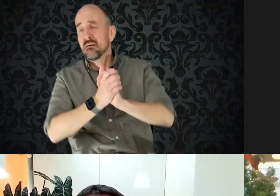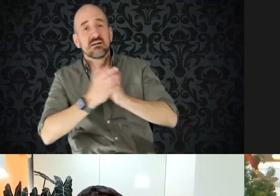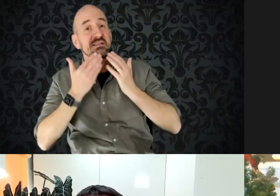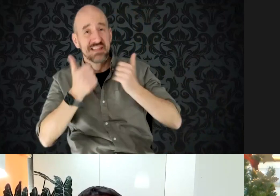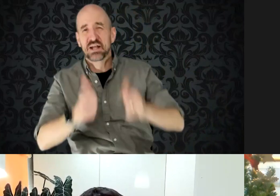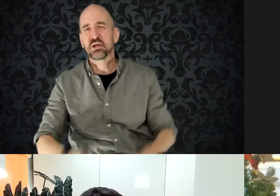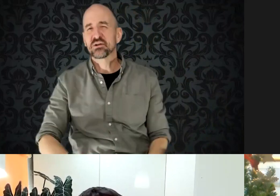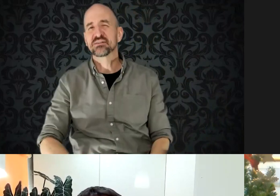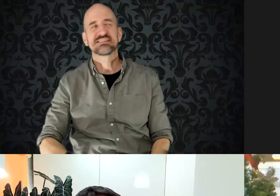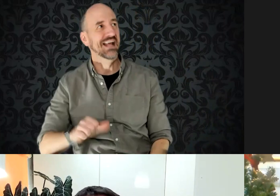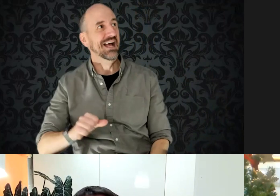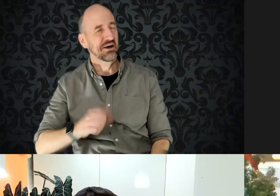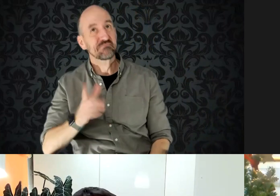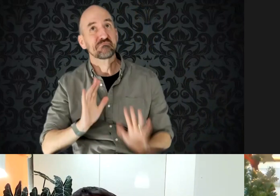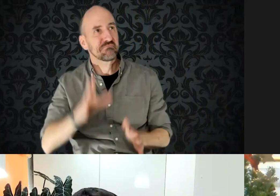space which is an enjoyable space, but